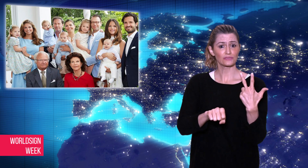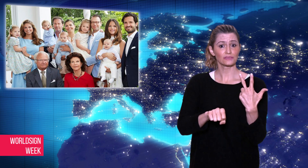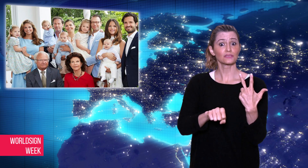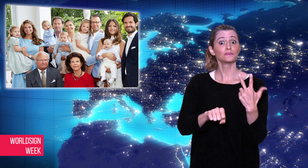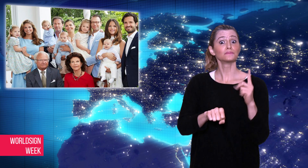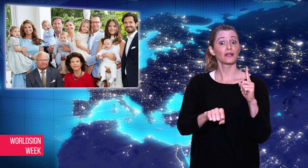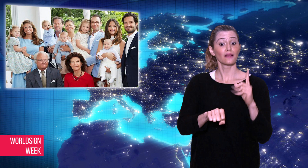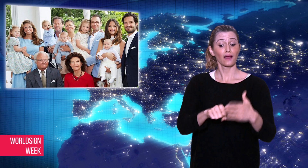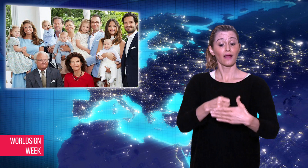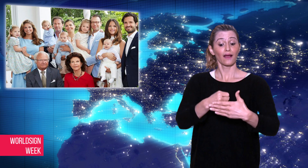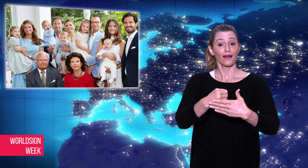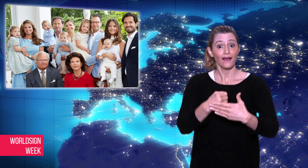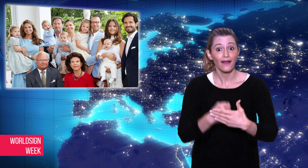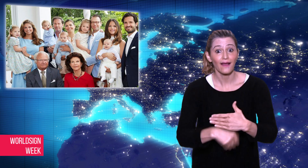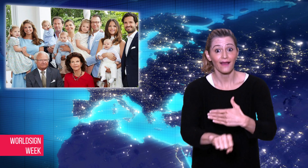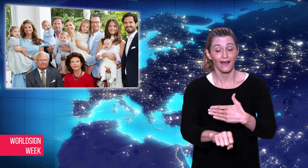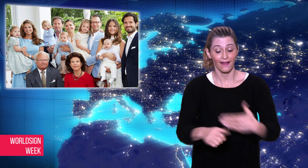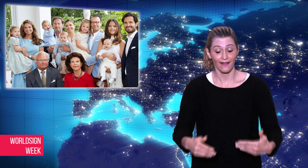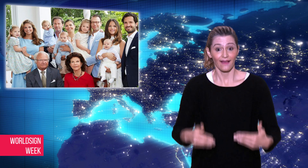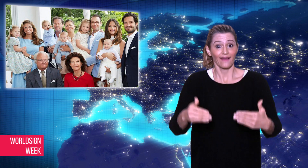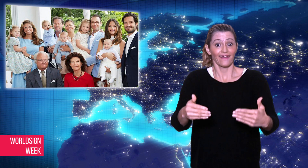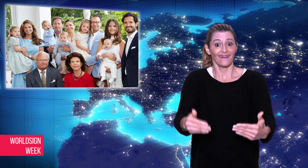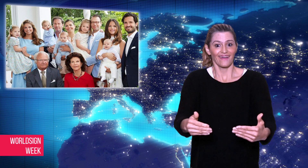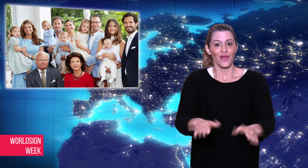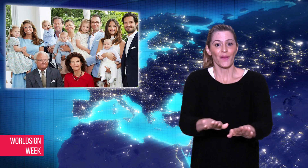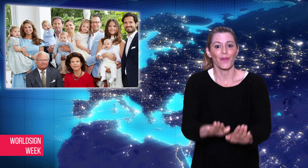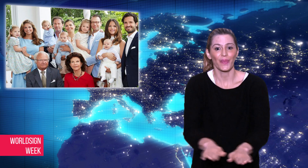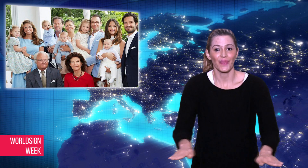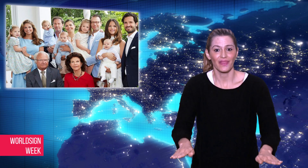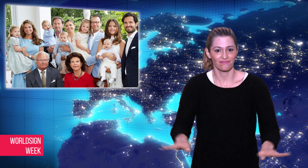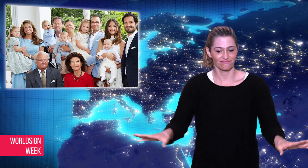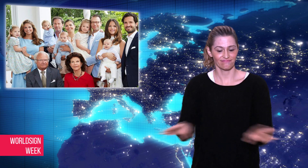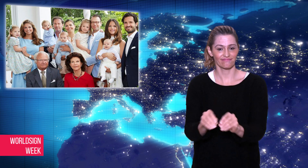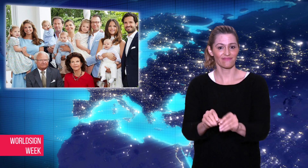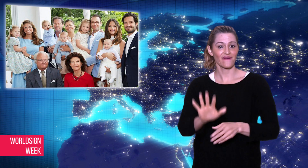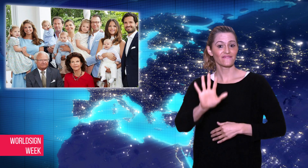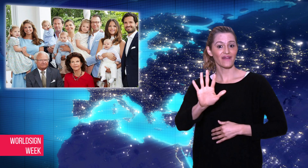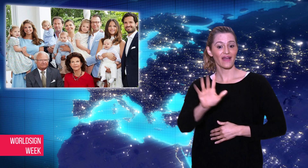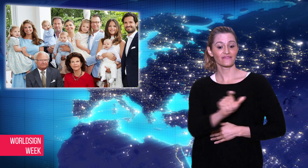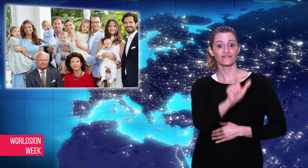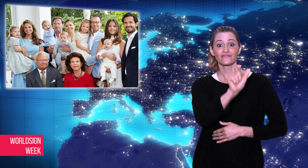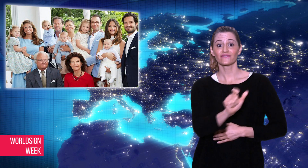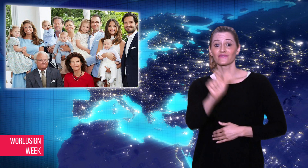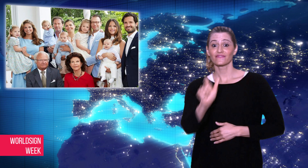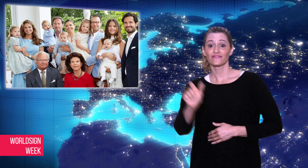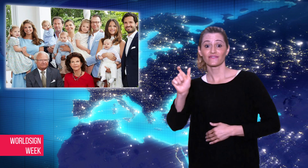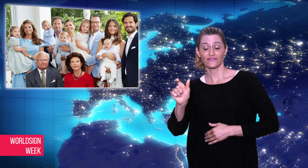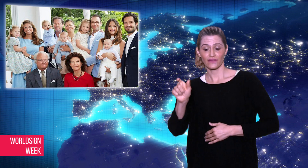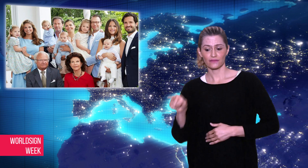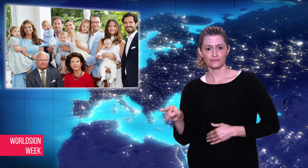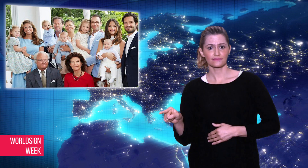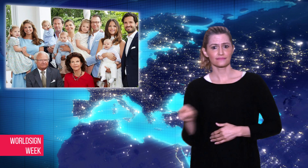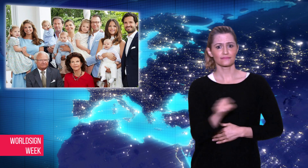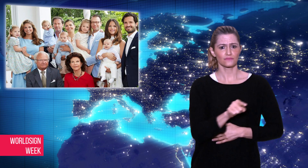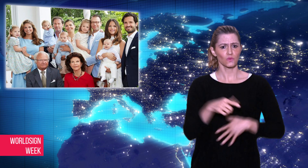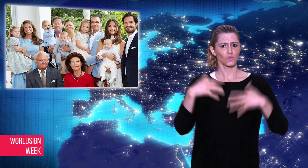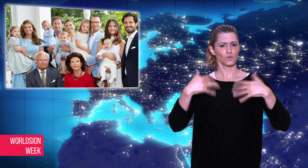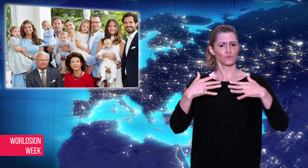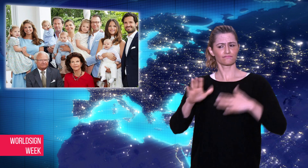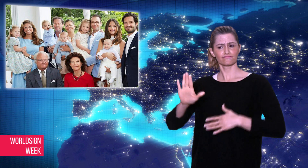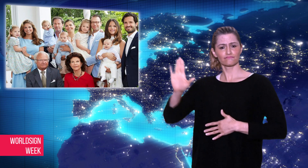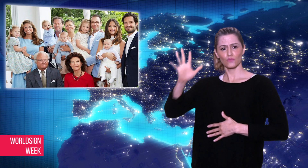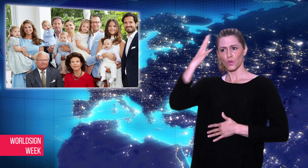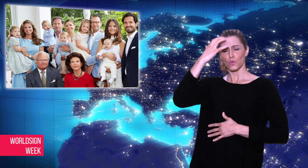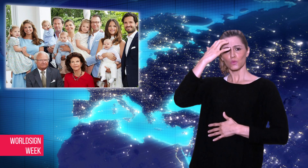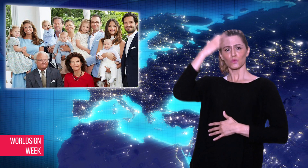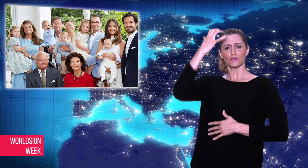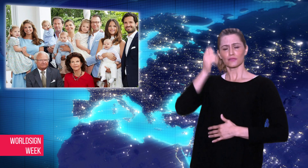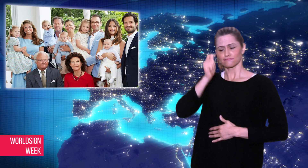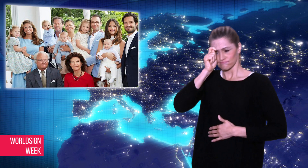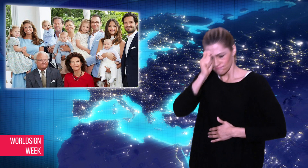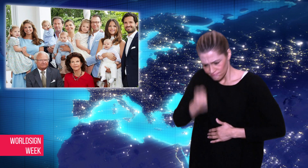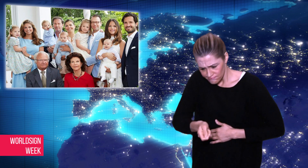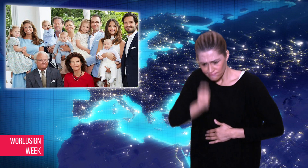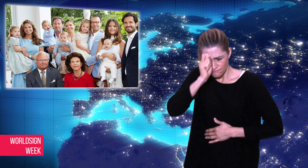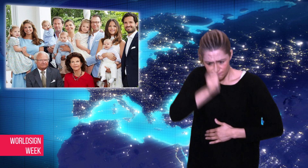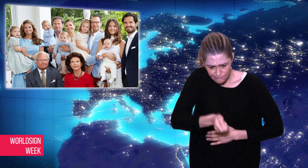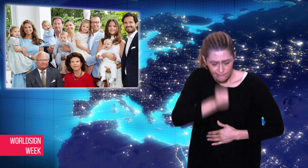five of his grandchildren of royal highness status.